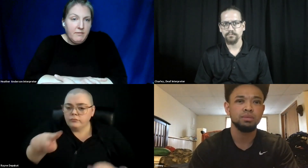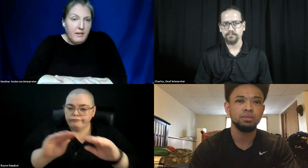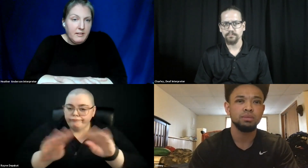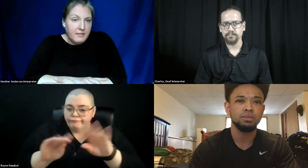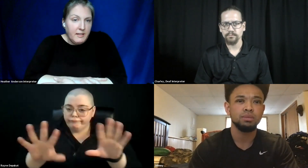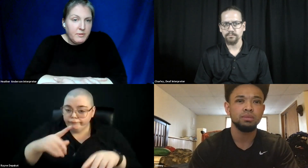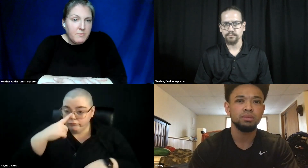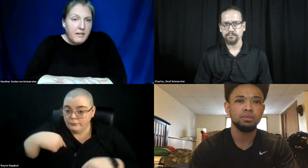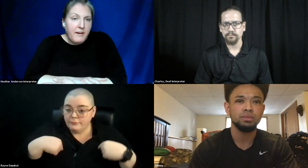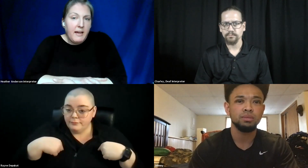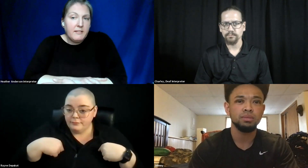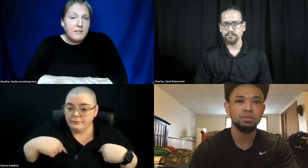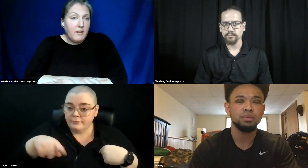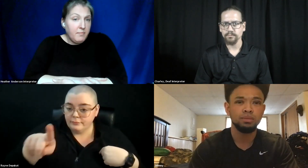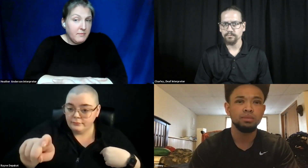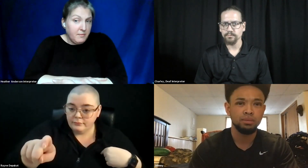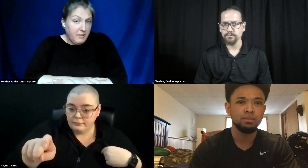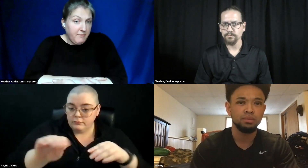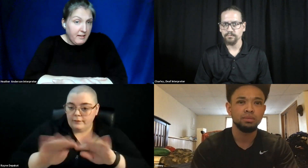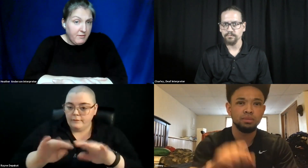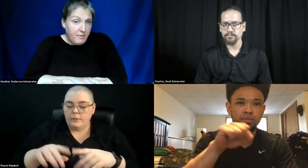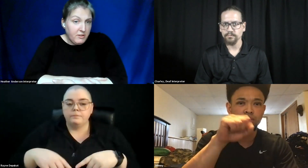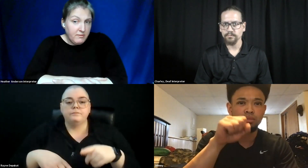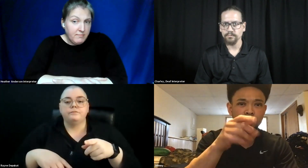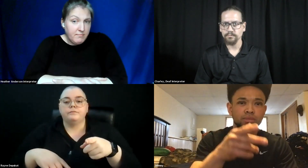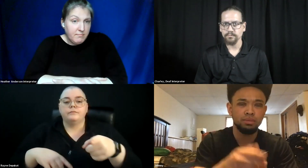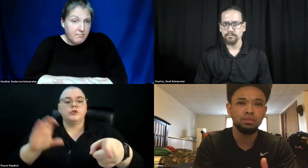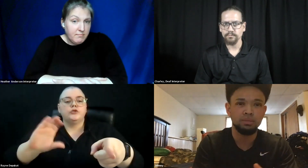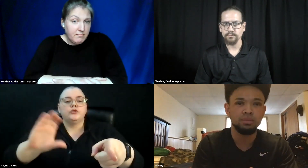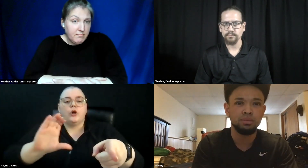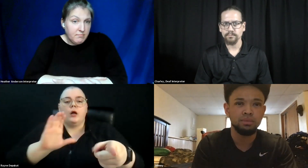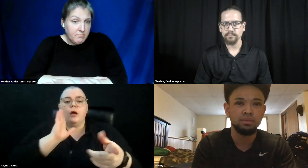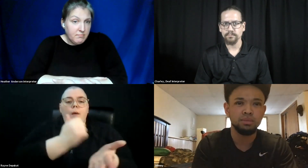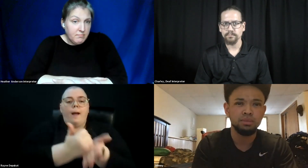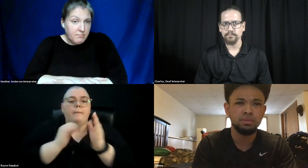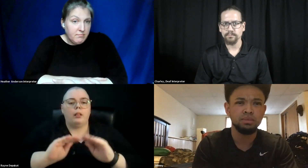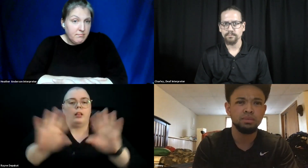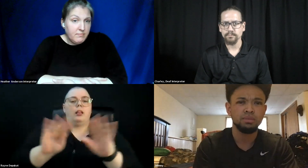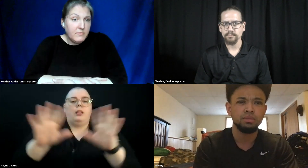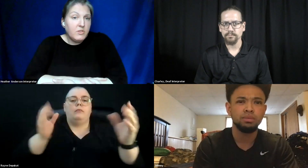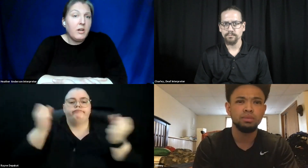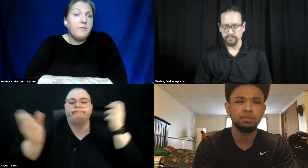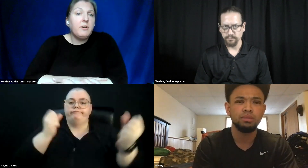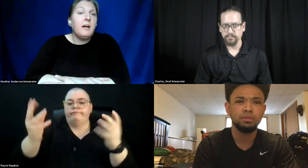And Marina saying, Would you mind if I asked for clarifying information. Sure.